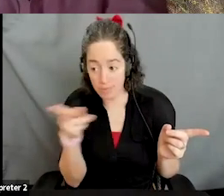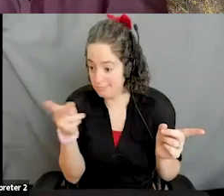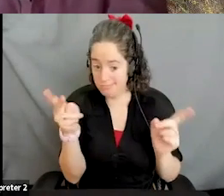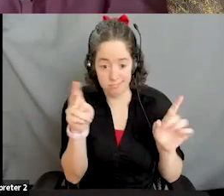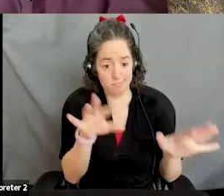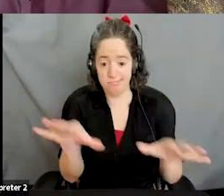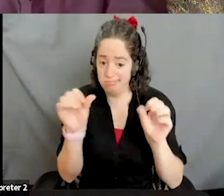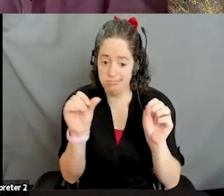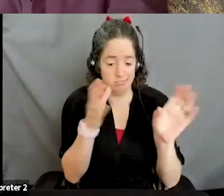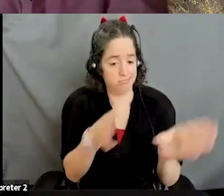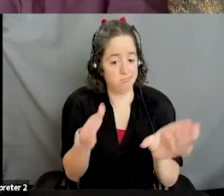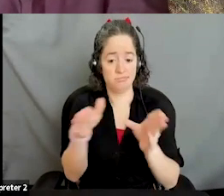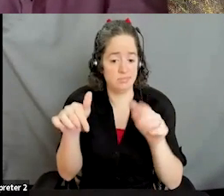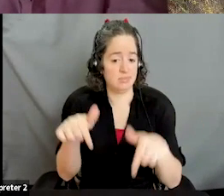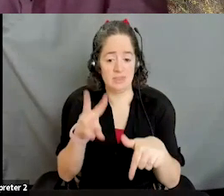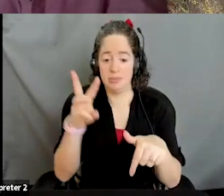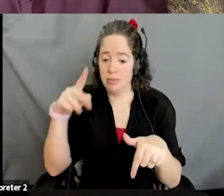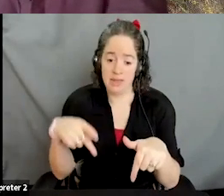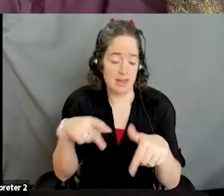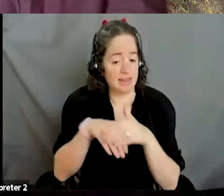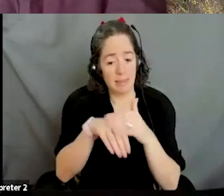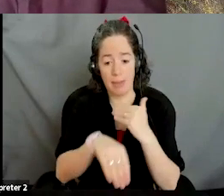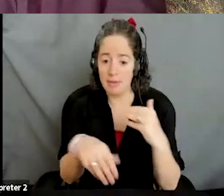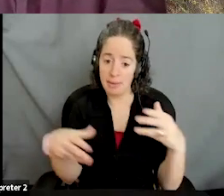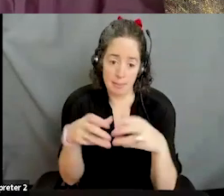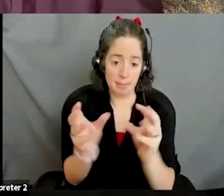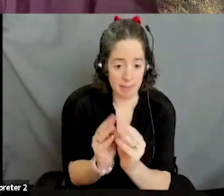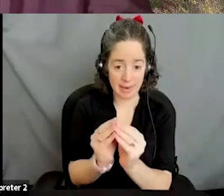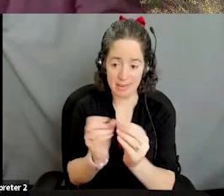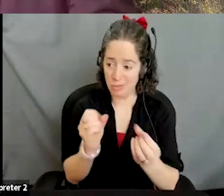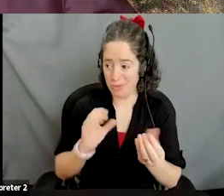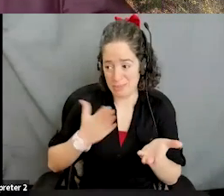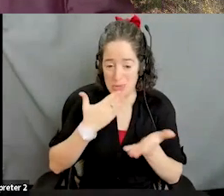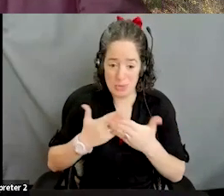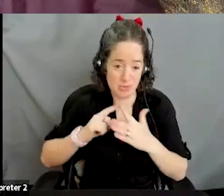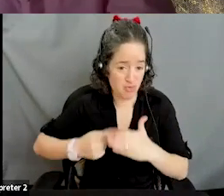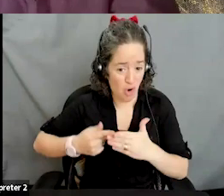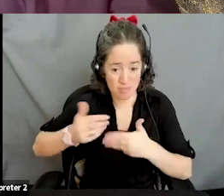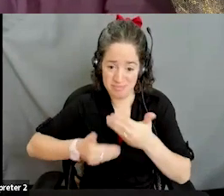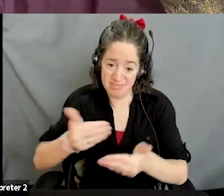While that sounds like a fair starting point, what's next?